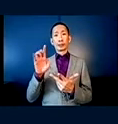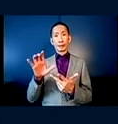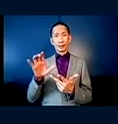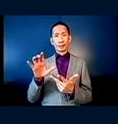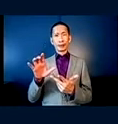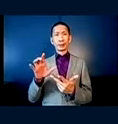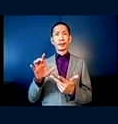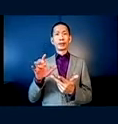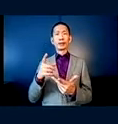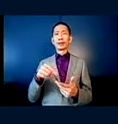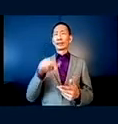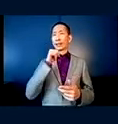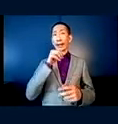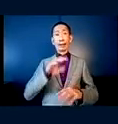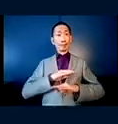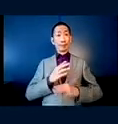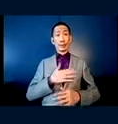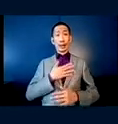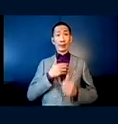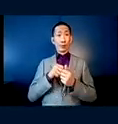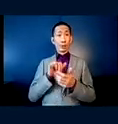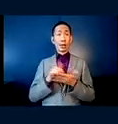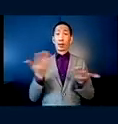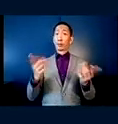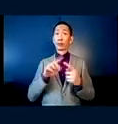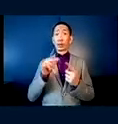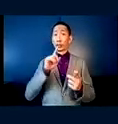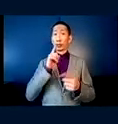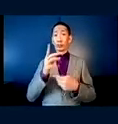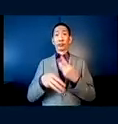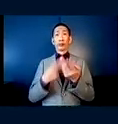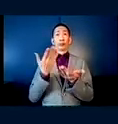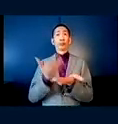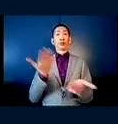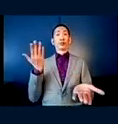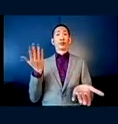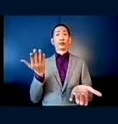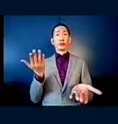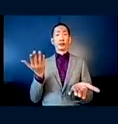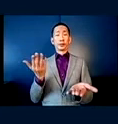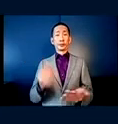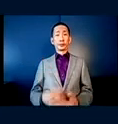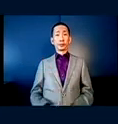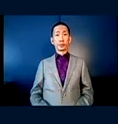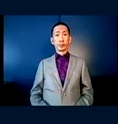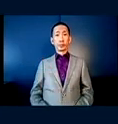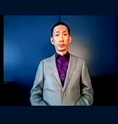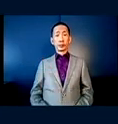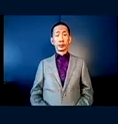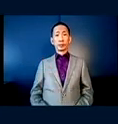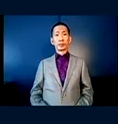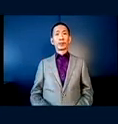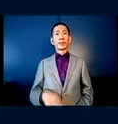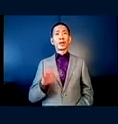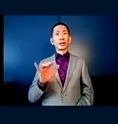NATIVE AMERICAN GENETIC ANCESTRY THAN CINCINNATI, NEW YORK OR D.C., THAT WAS THE REALITY.